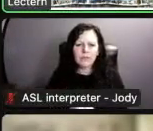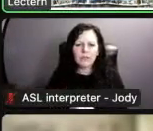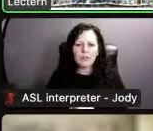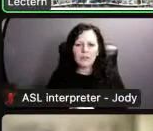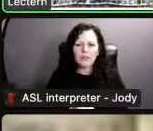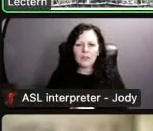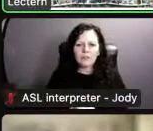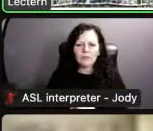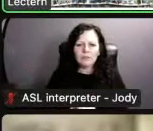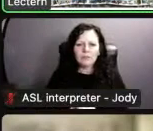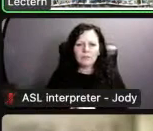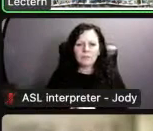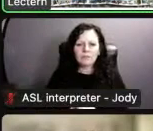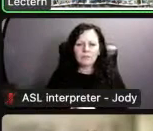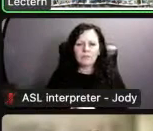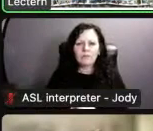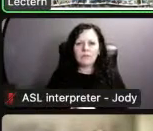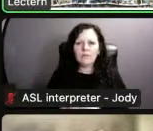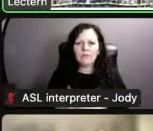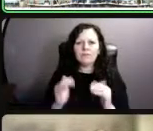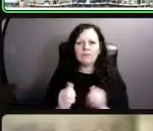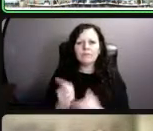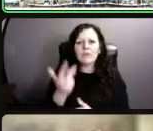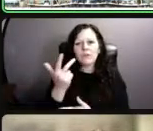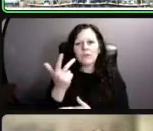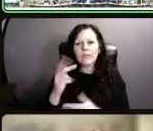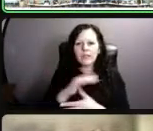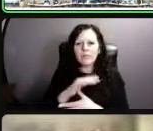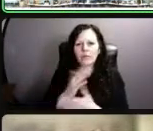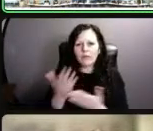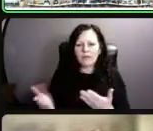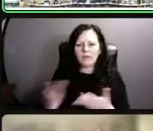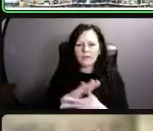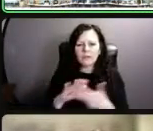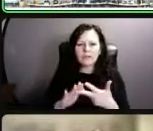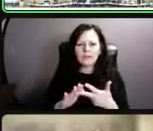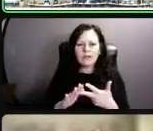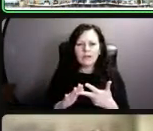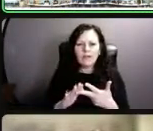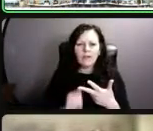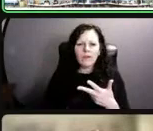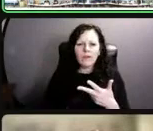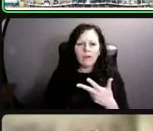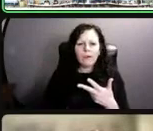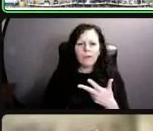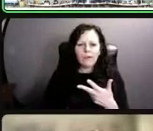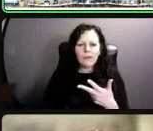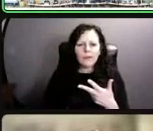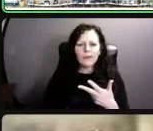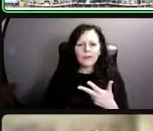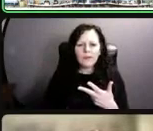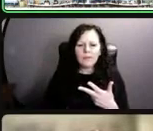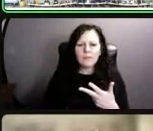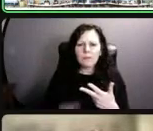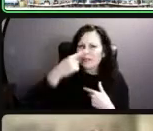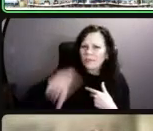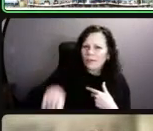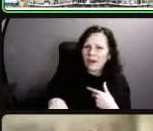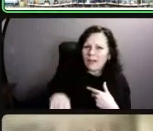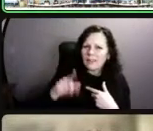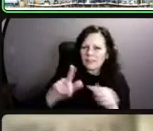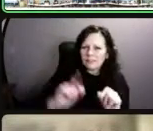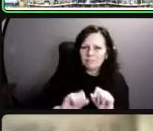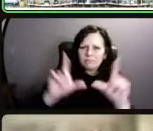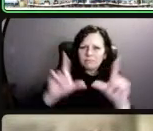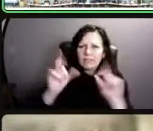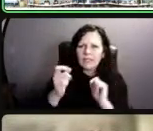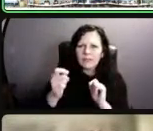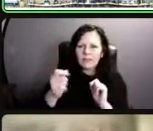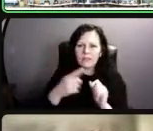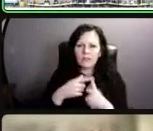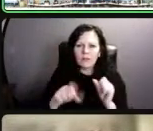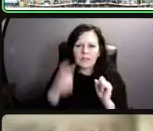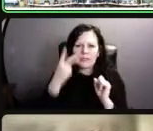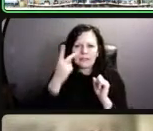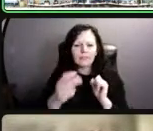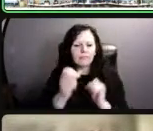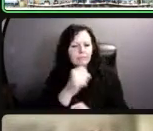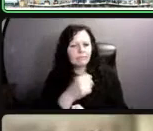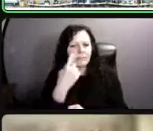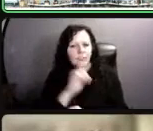WITH OUTSOURCE.